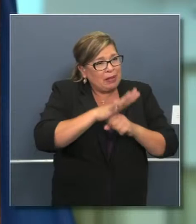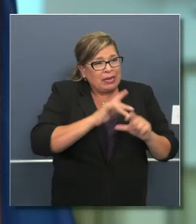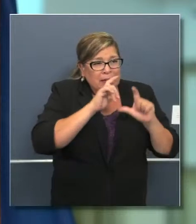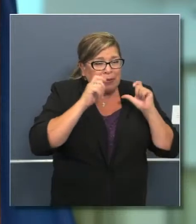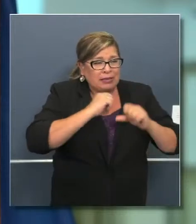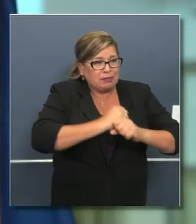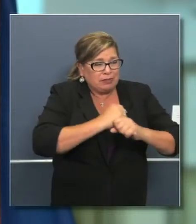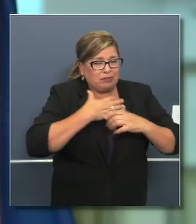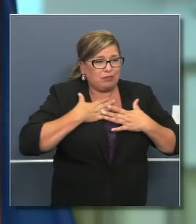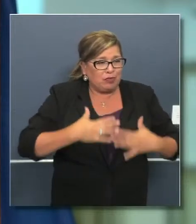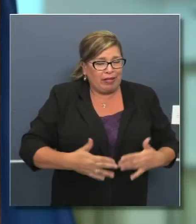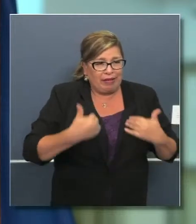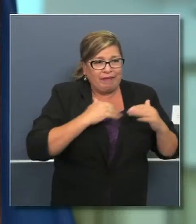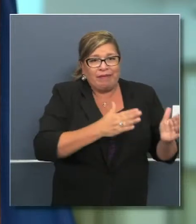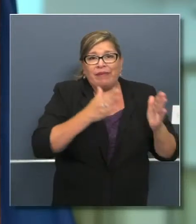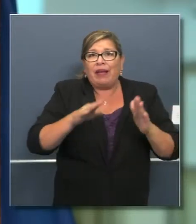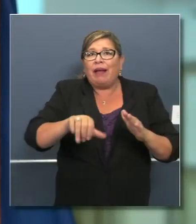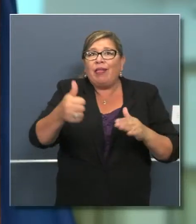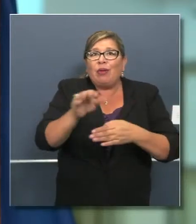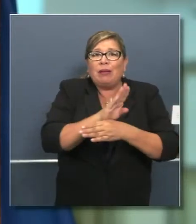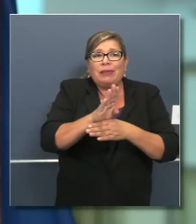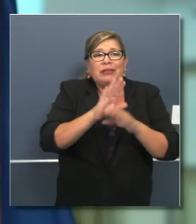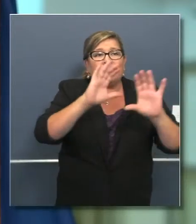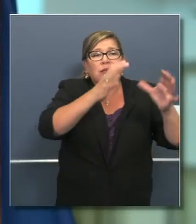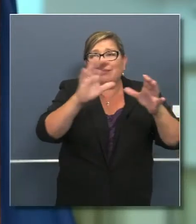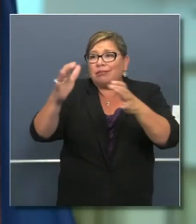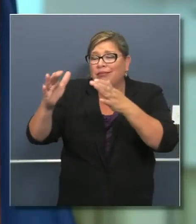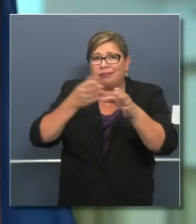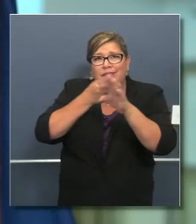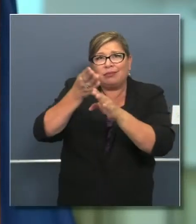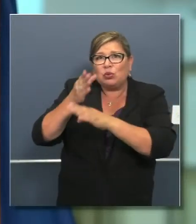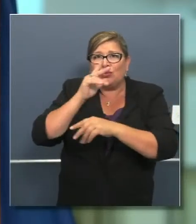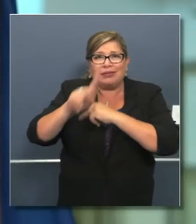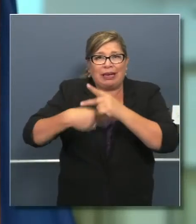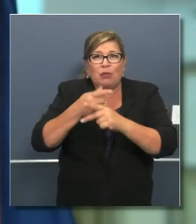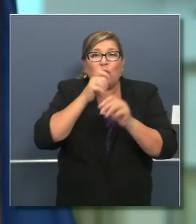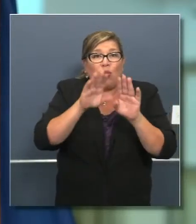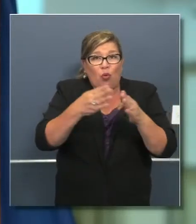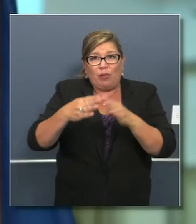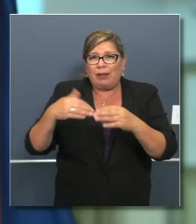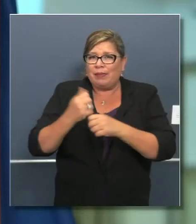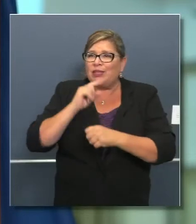personal protective gear we continue to be very grateful for FEMA for their partnership and their